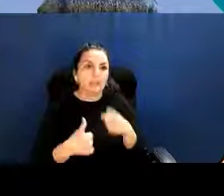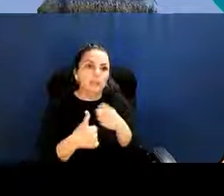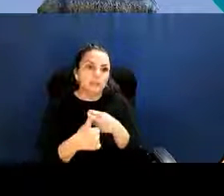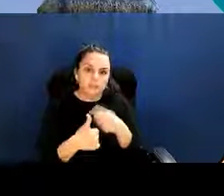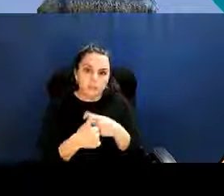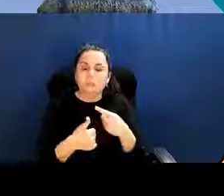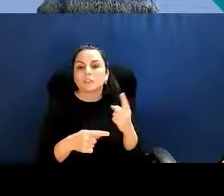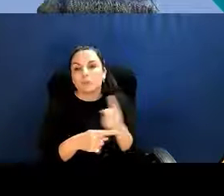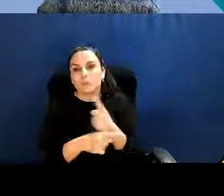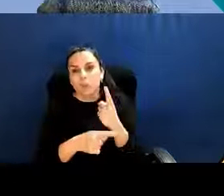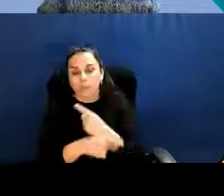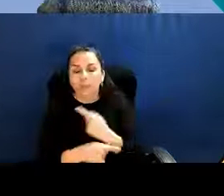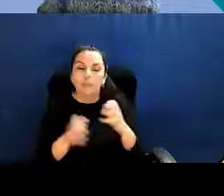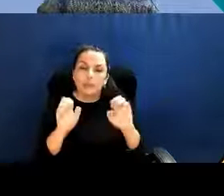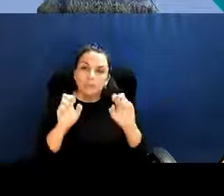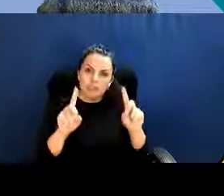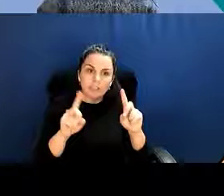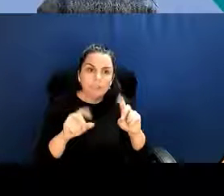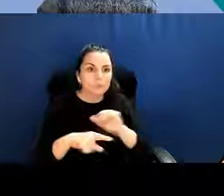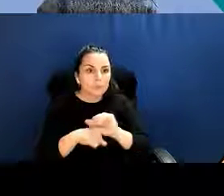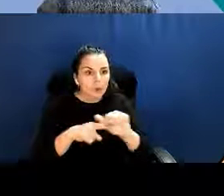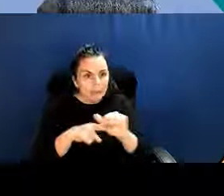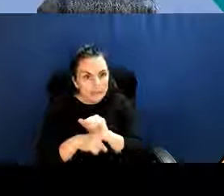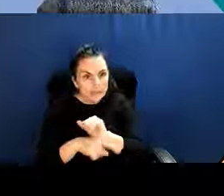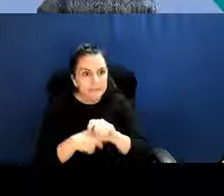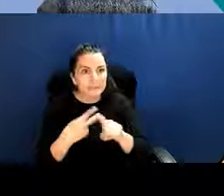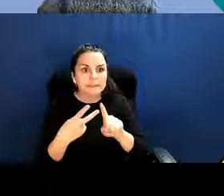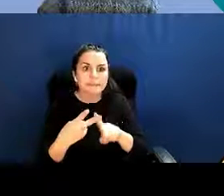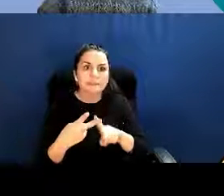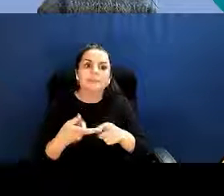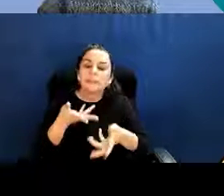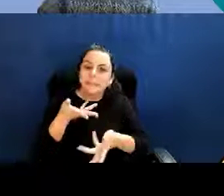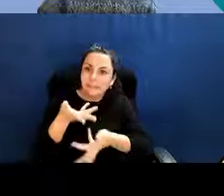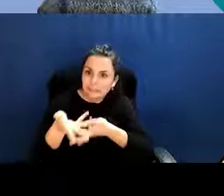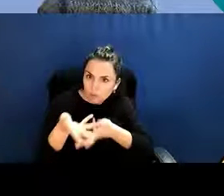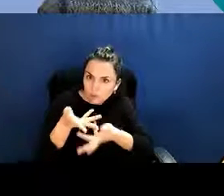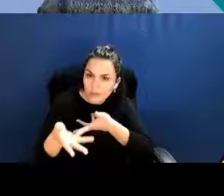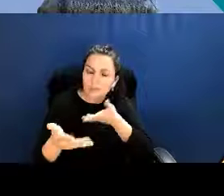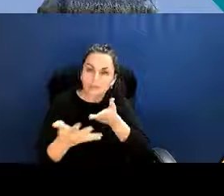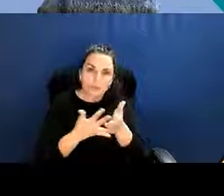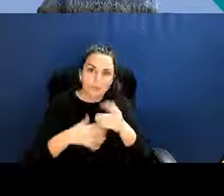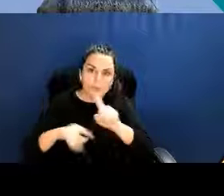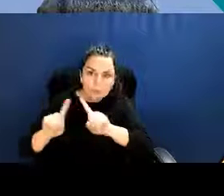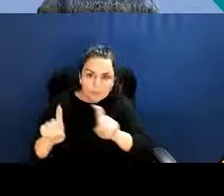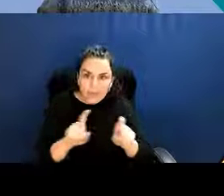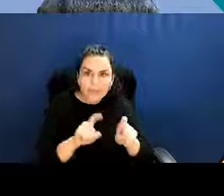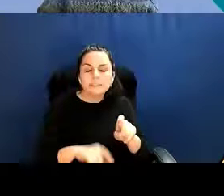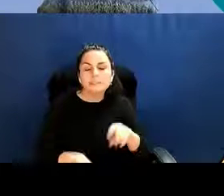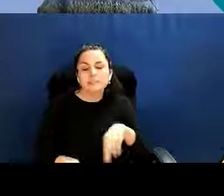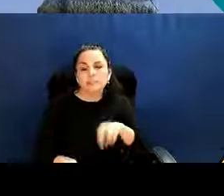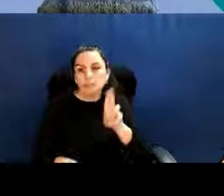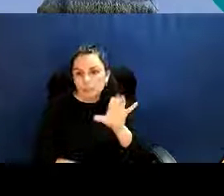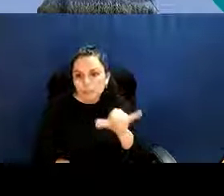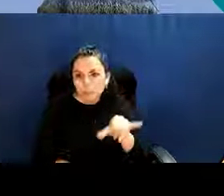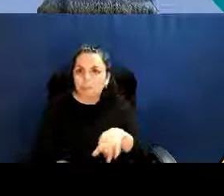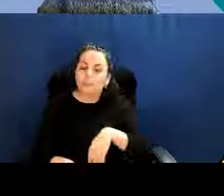Exemption two involves interactions through tests, surveys, interviews. Exemption three is a new one,